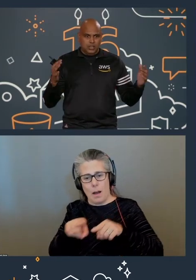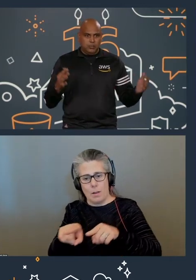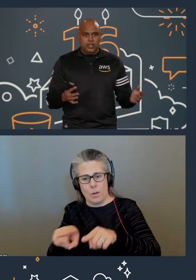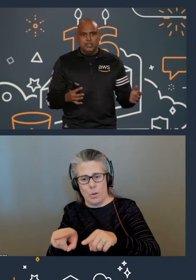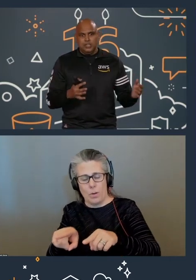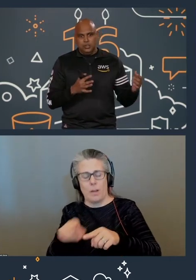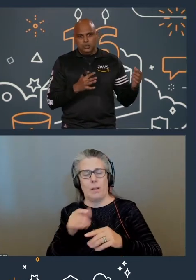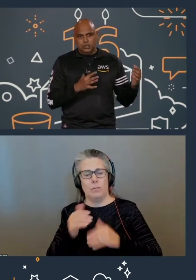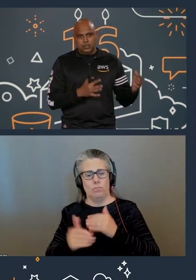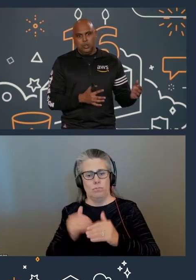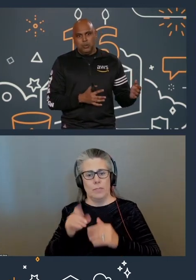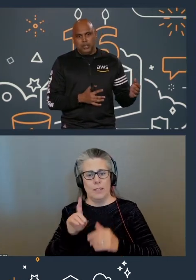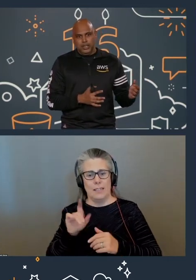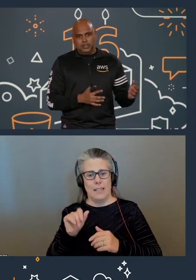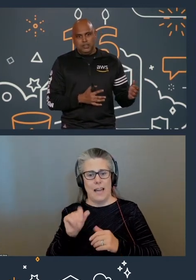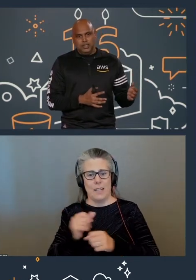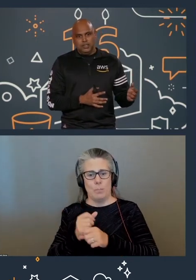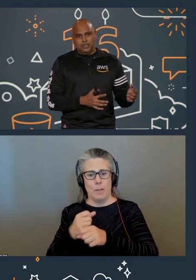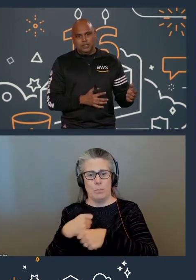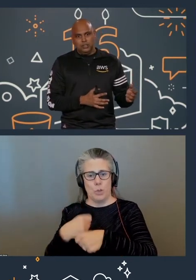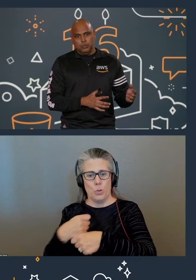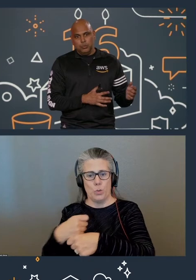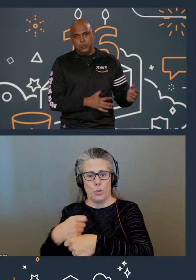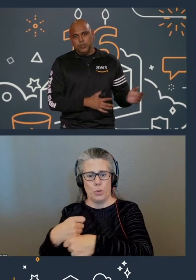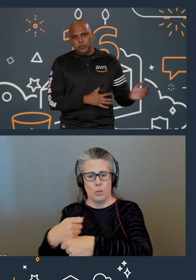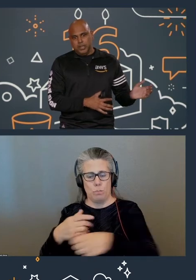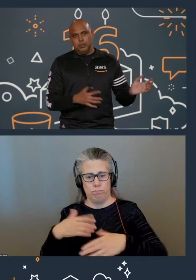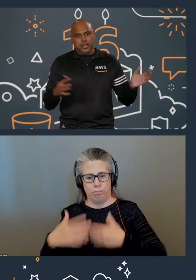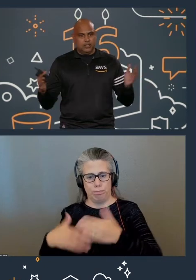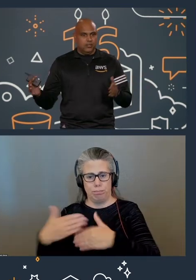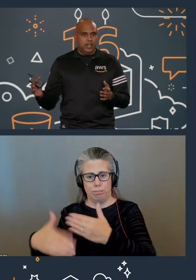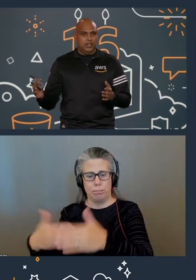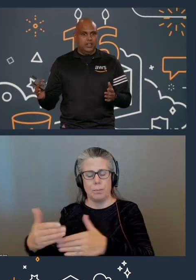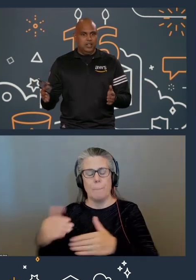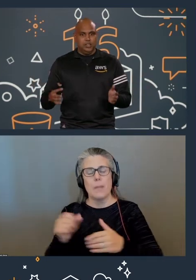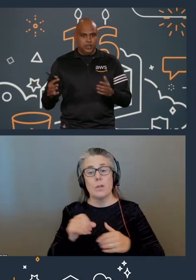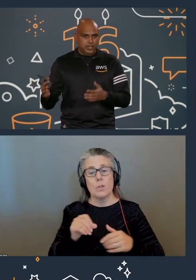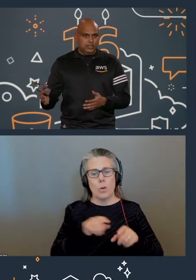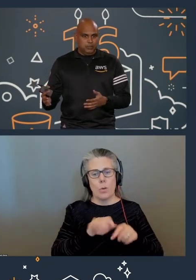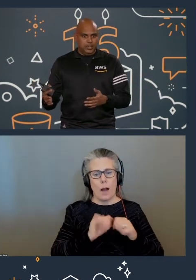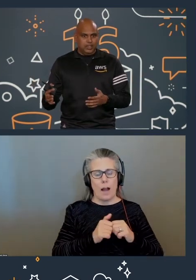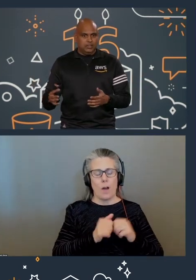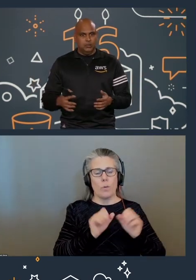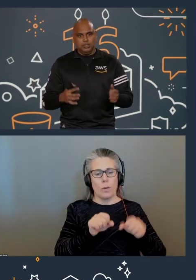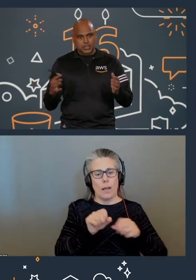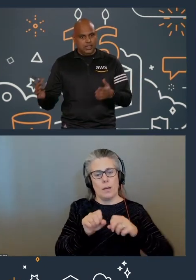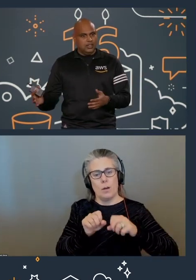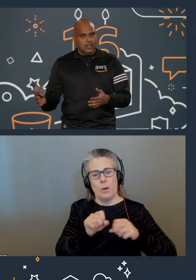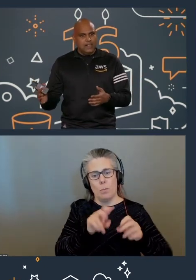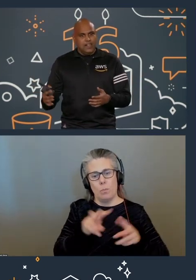could potentially use Snowball Edge devices to move your petabytes of data into your S3 buckets to seed,